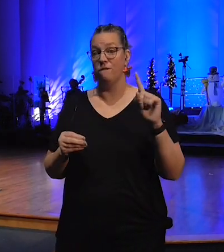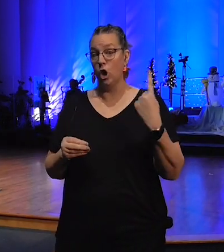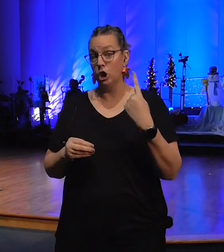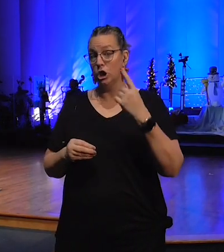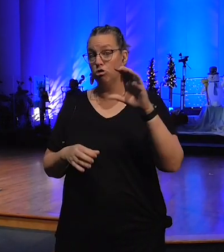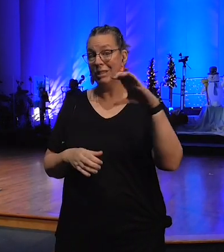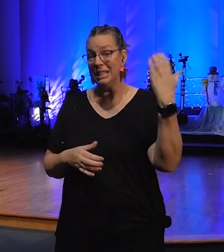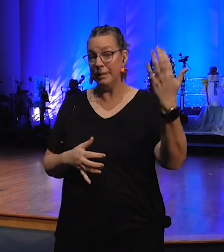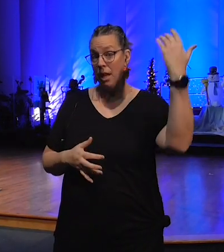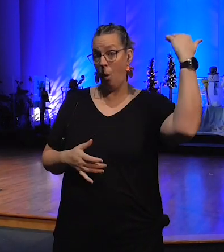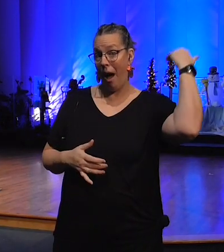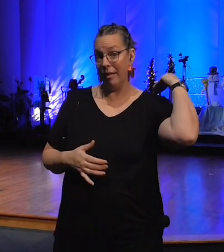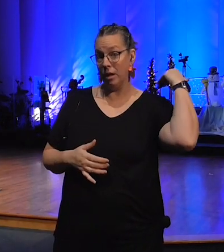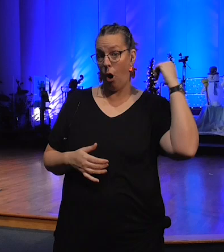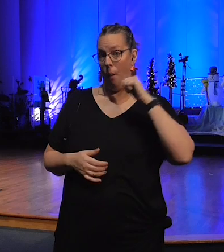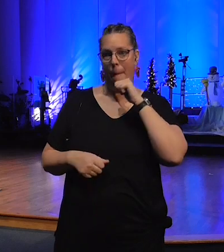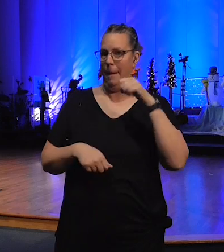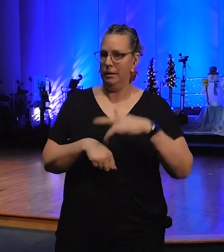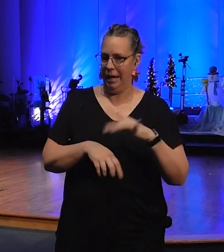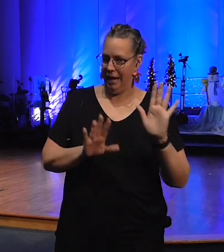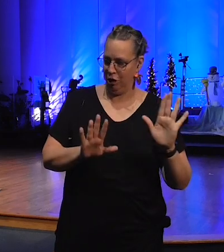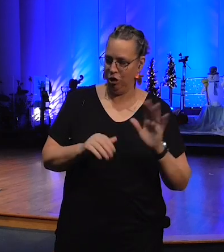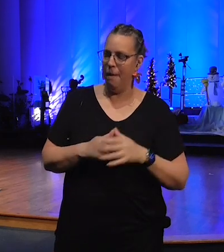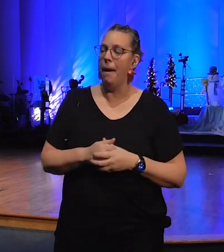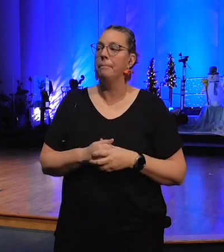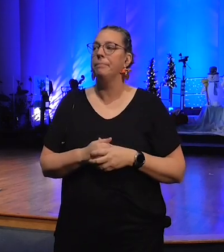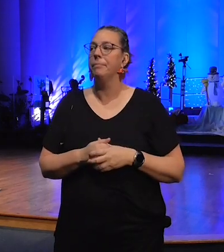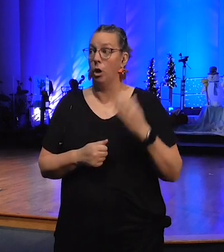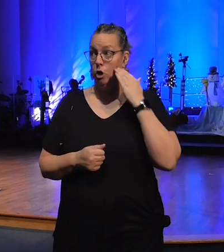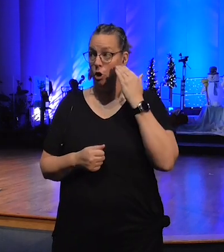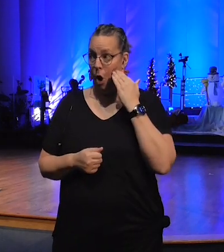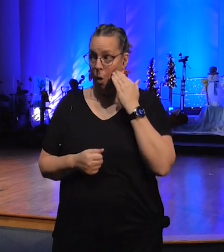far into that but this is another thing about about that first Christmas that I